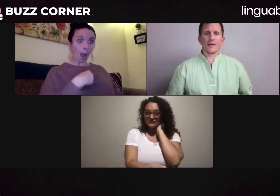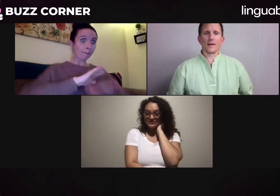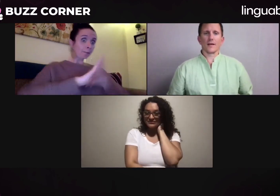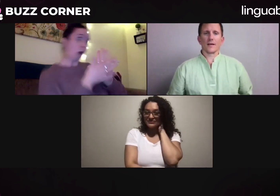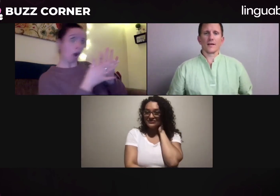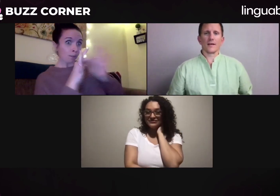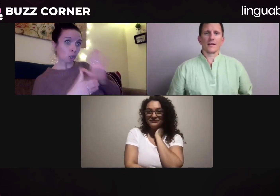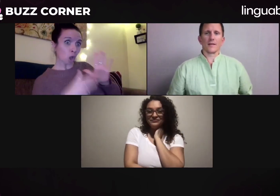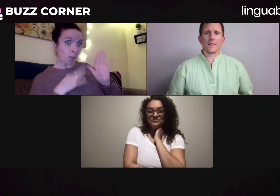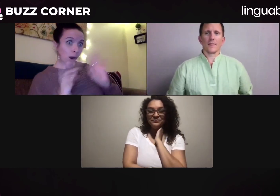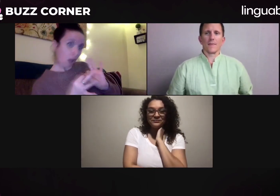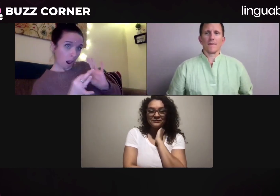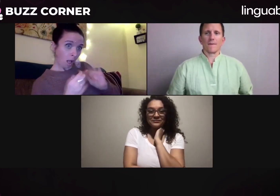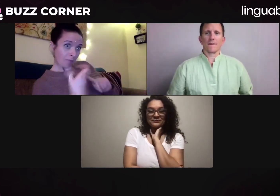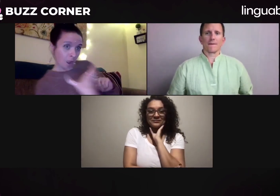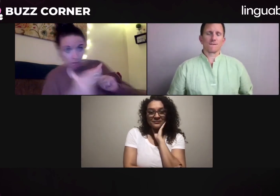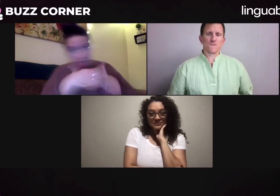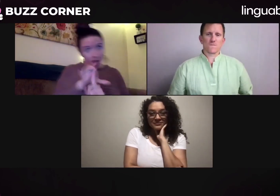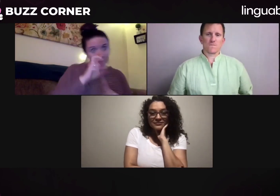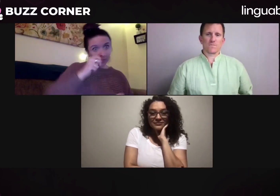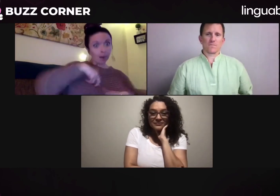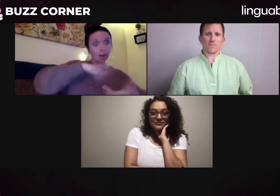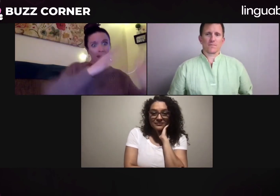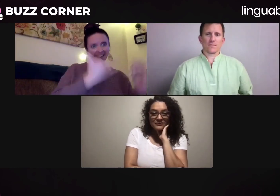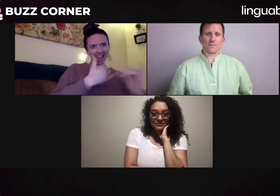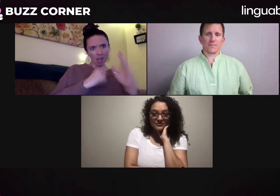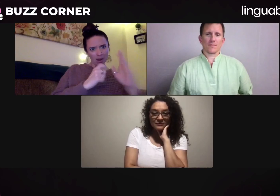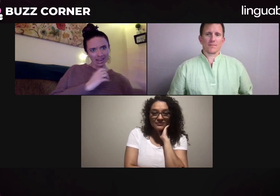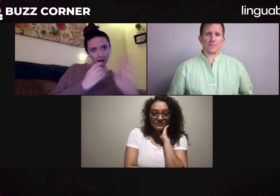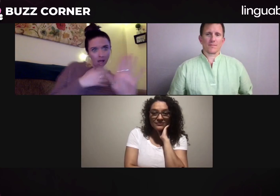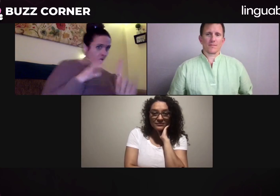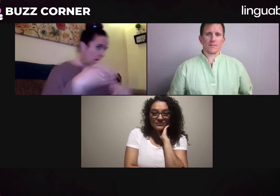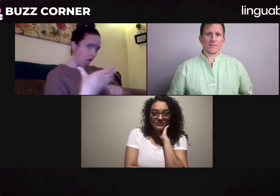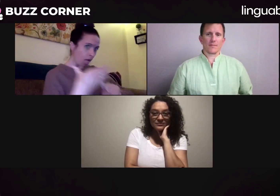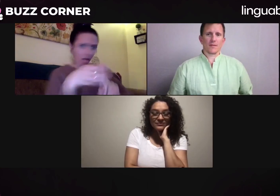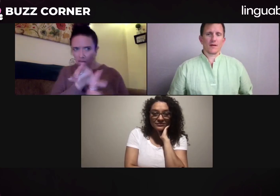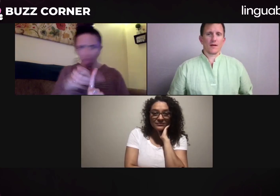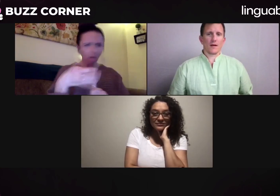with a police officer in sign language, that's great. But then if they're shifting to interpreting